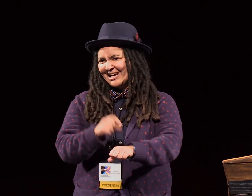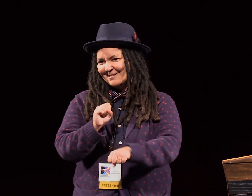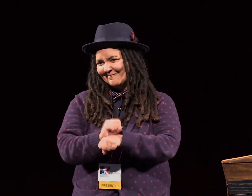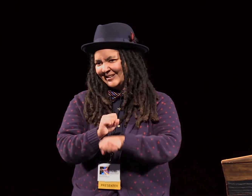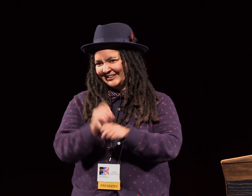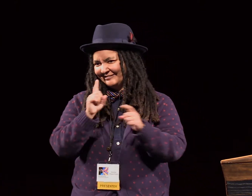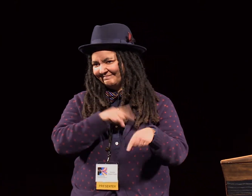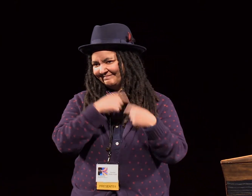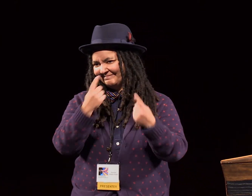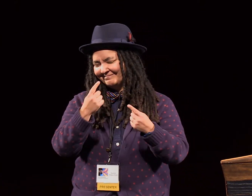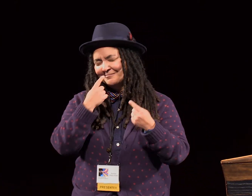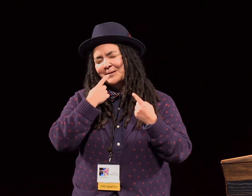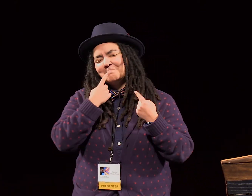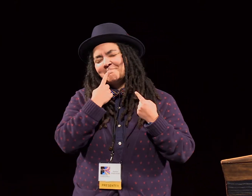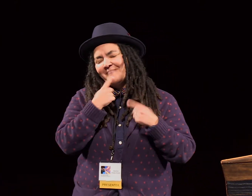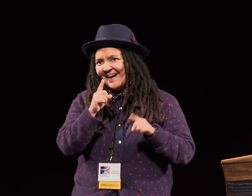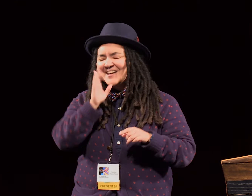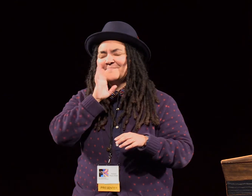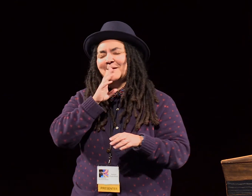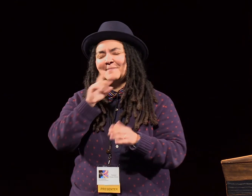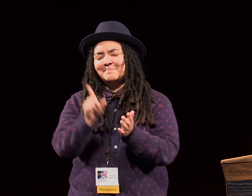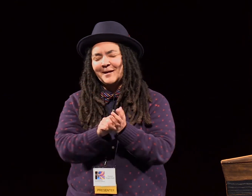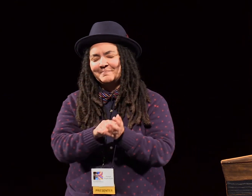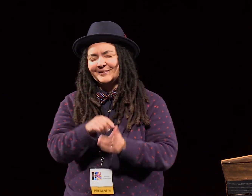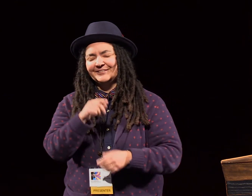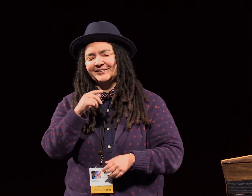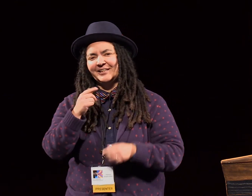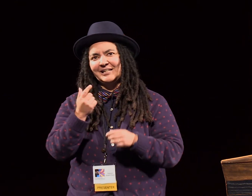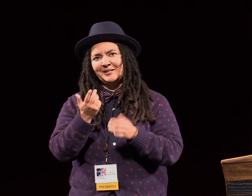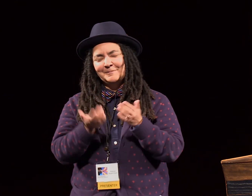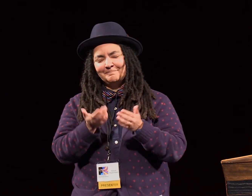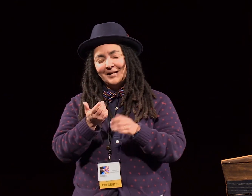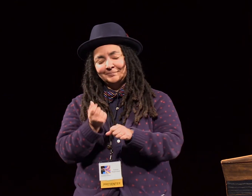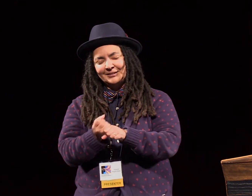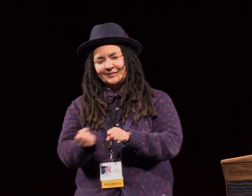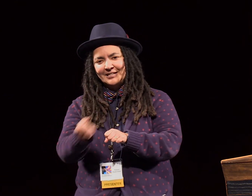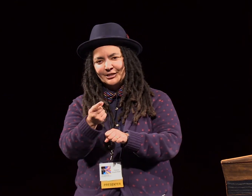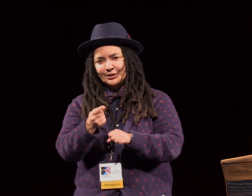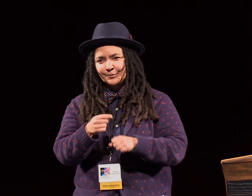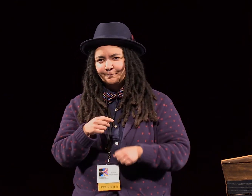I've been at this a long time and finally, it's going to be published,